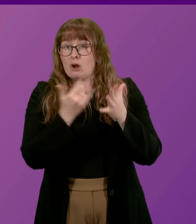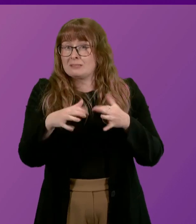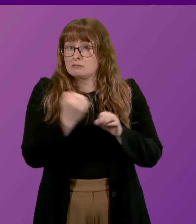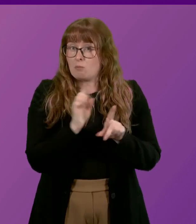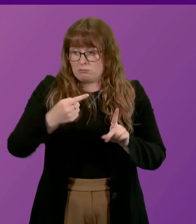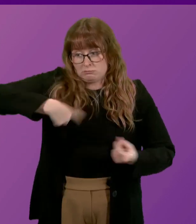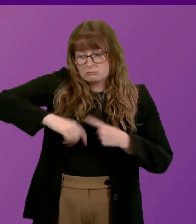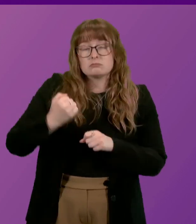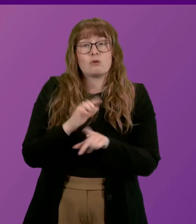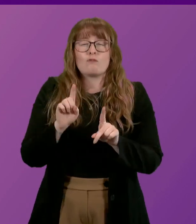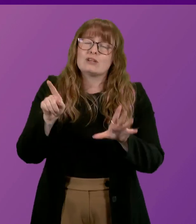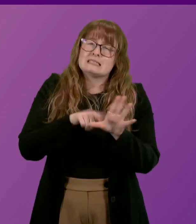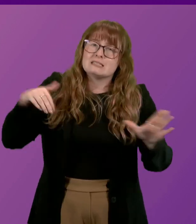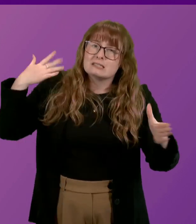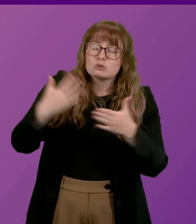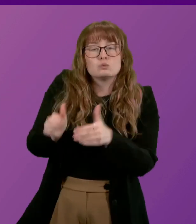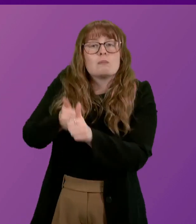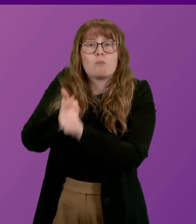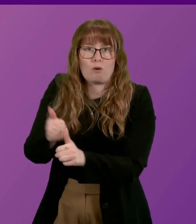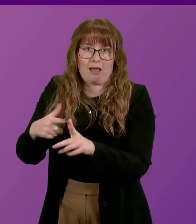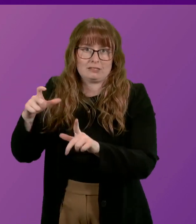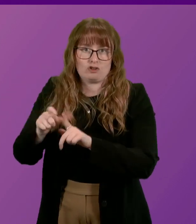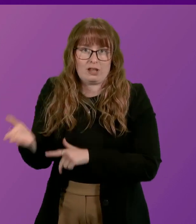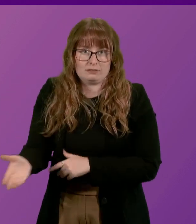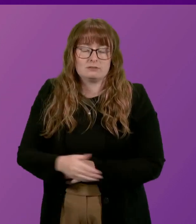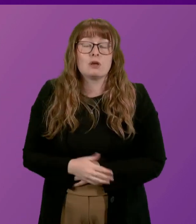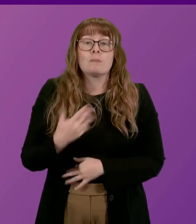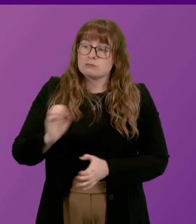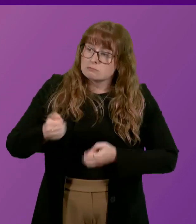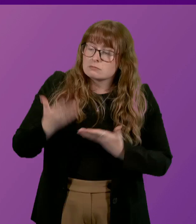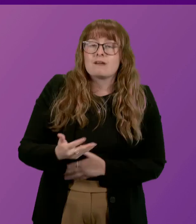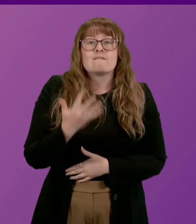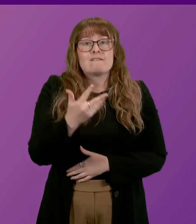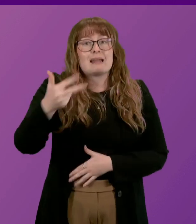done over many years—to support Alexander Dennis. We have provided £58 million of